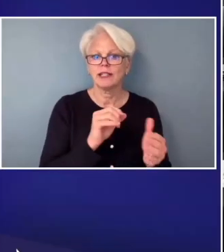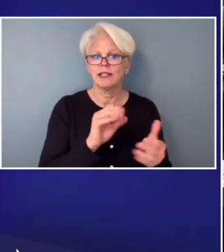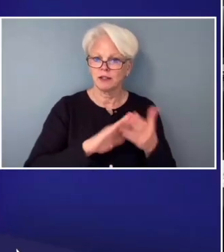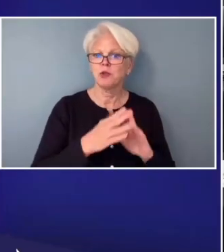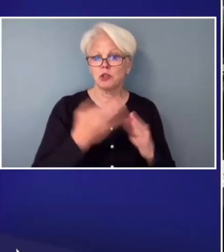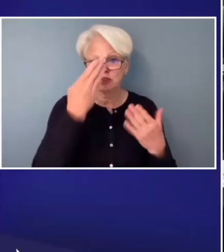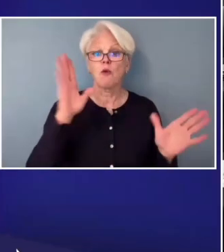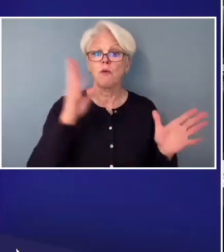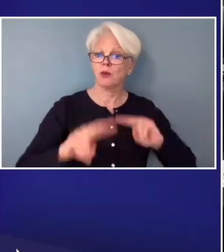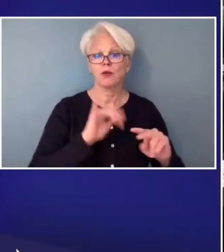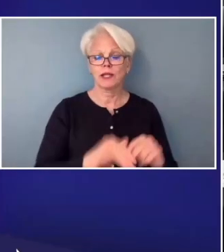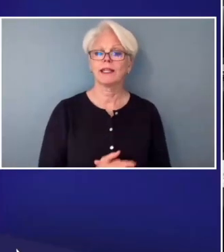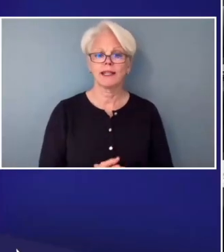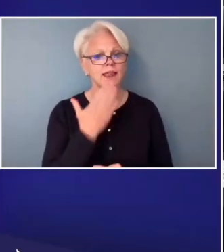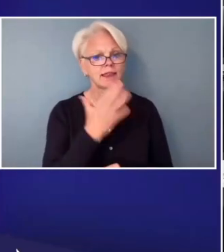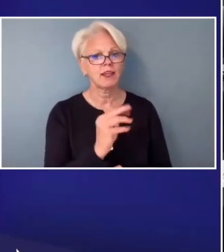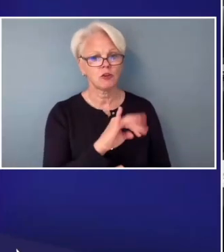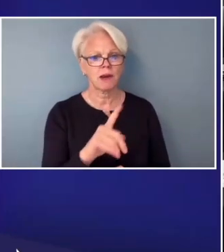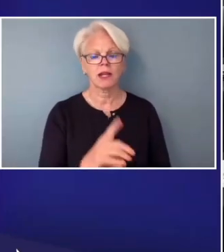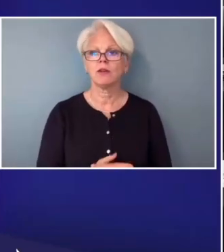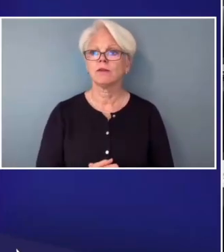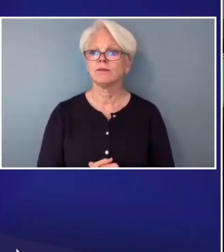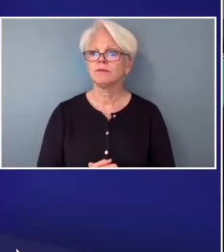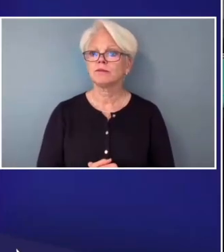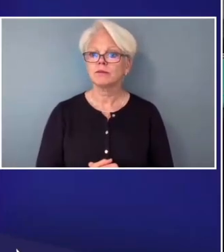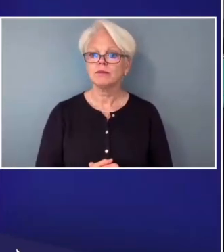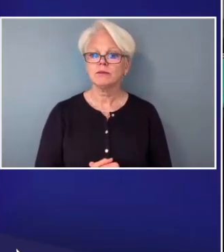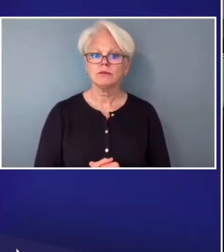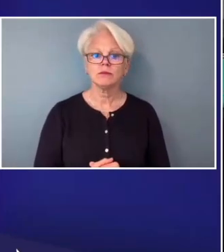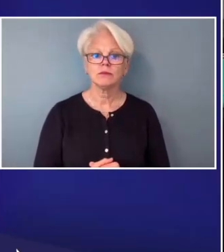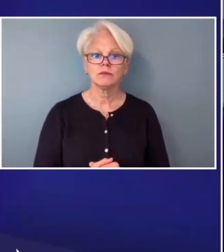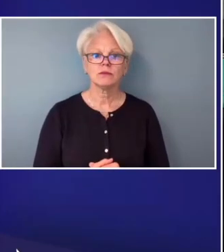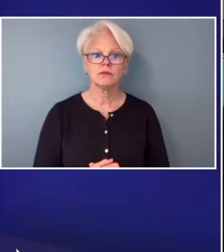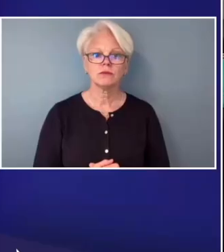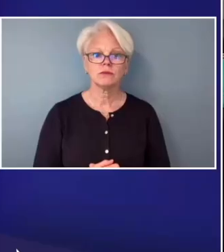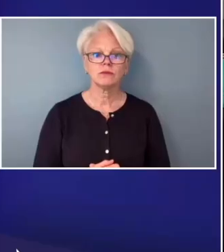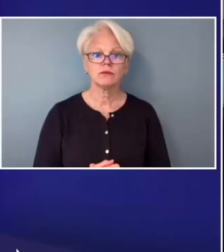Thank you, Michael. And so, um, I would